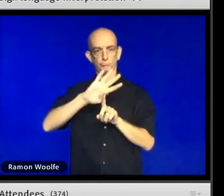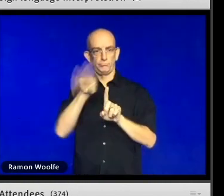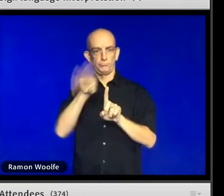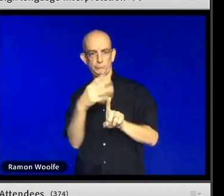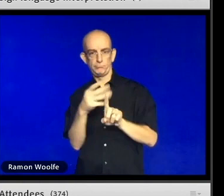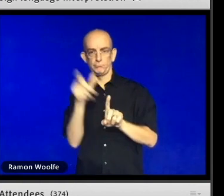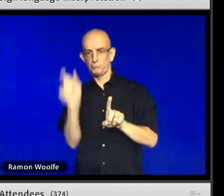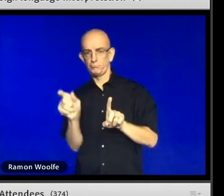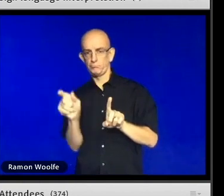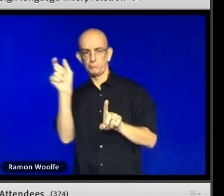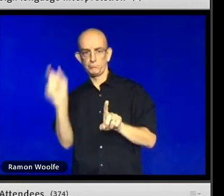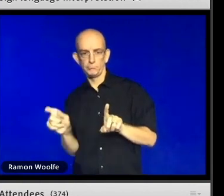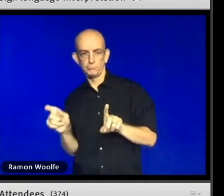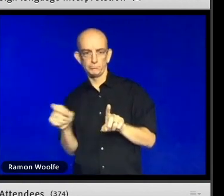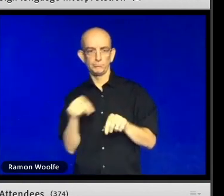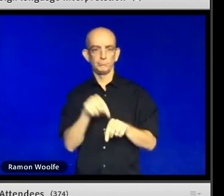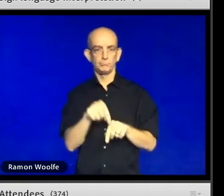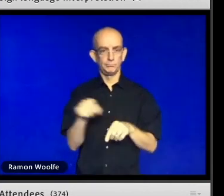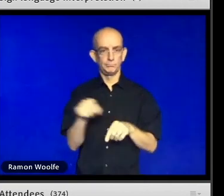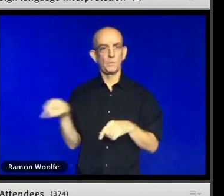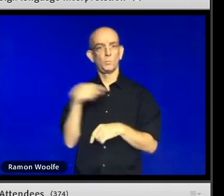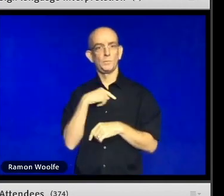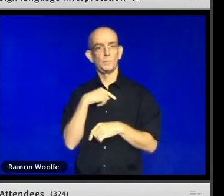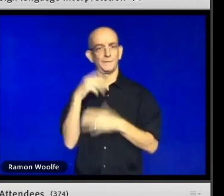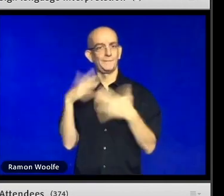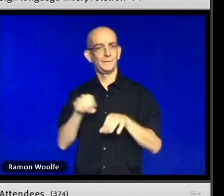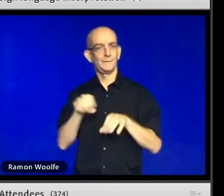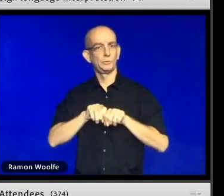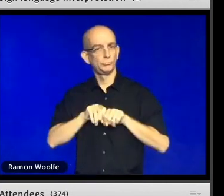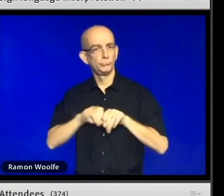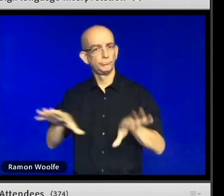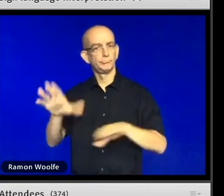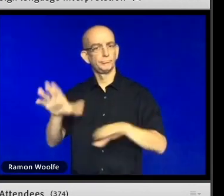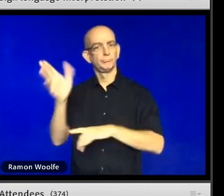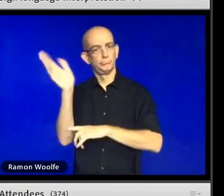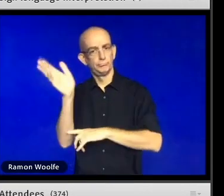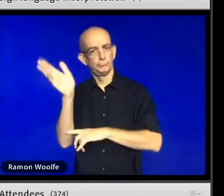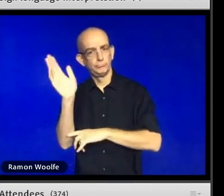these are people we don't interact with on a normal day. So getting videos to them, getting